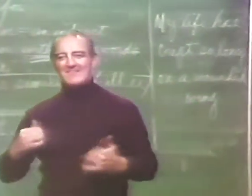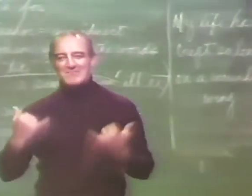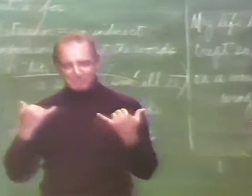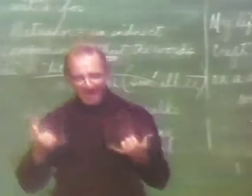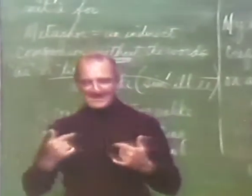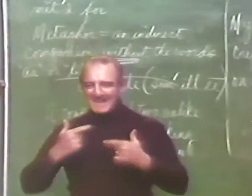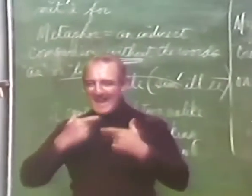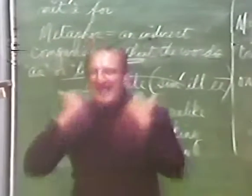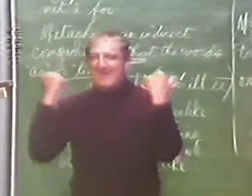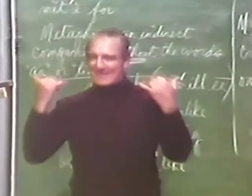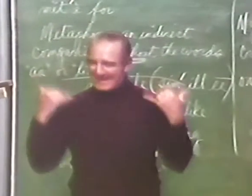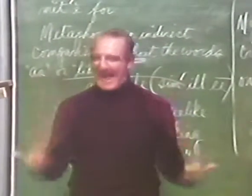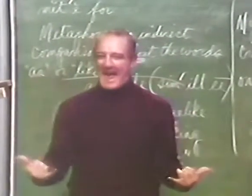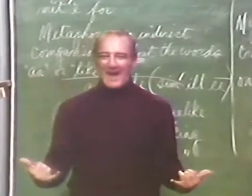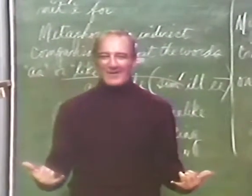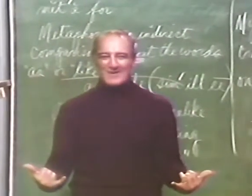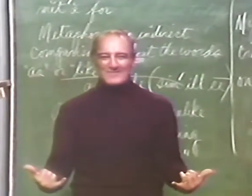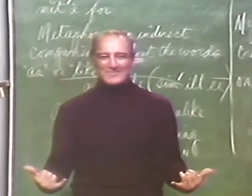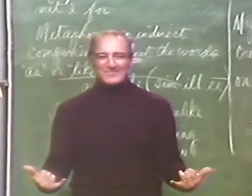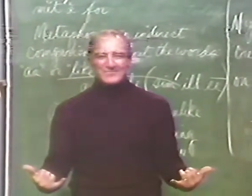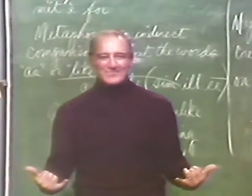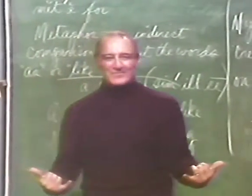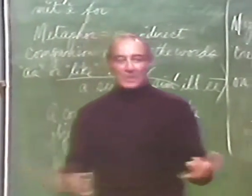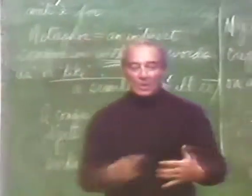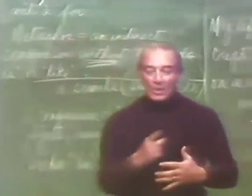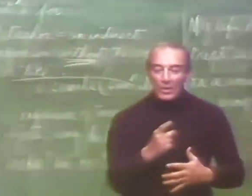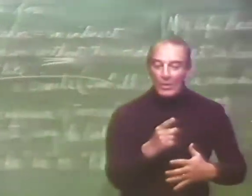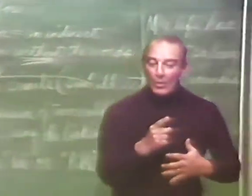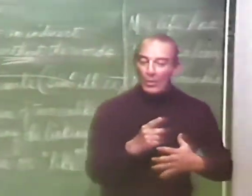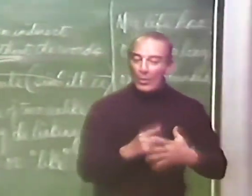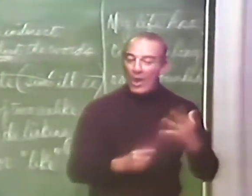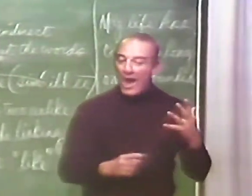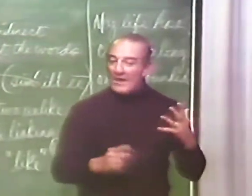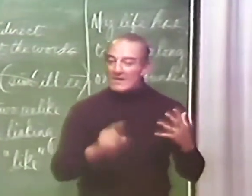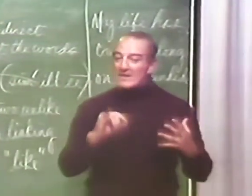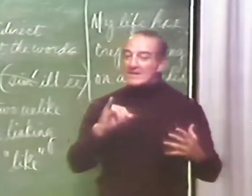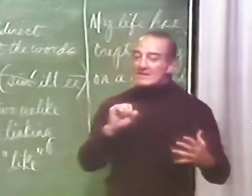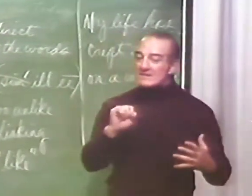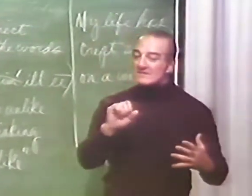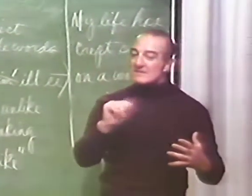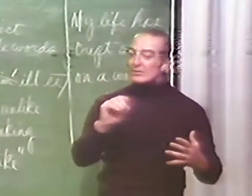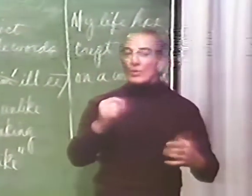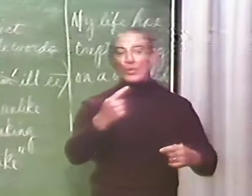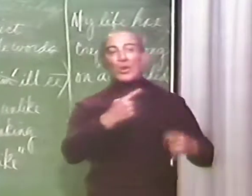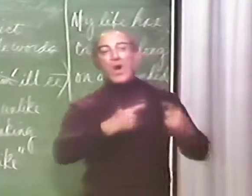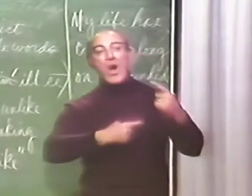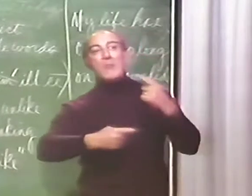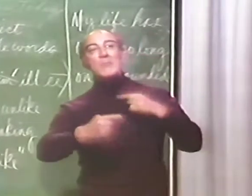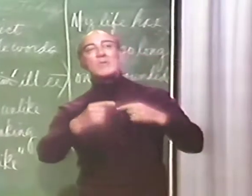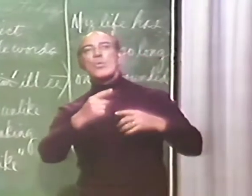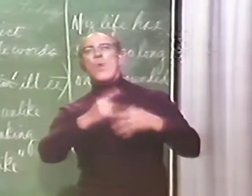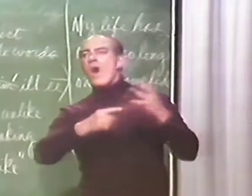PRESENT MIRTH AND PRESENT LAUGHING.